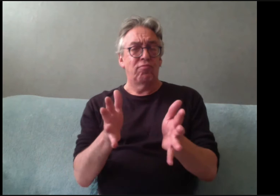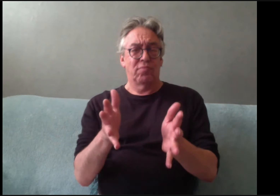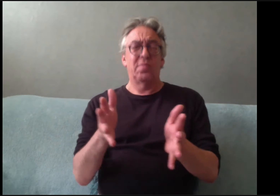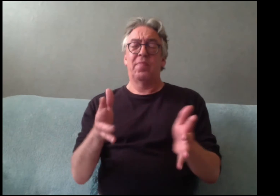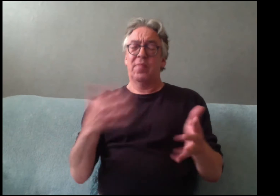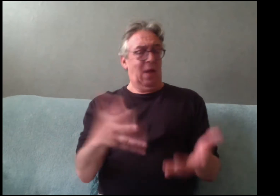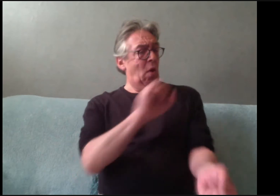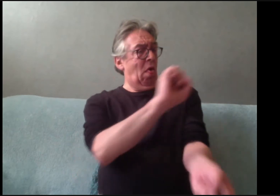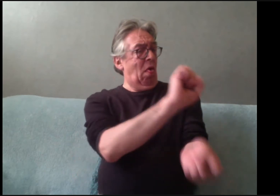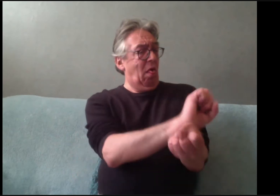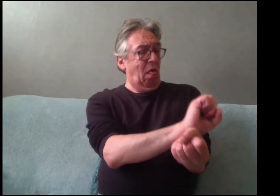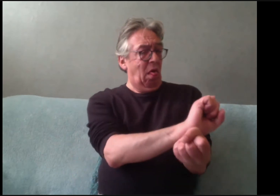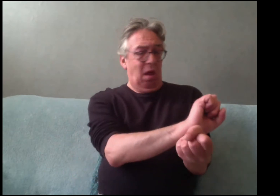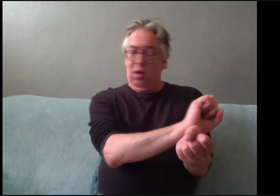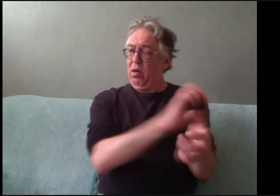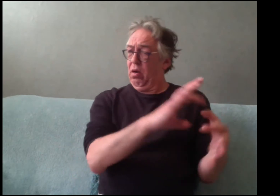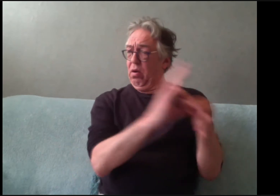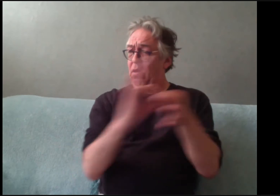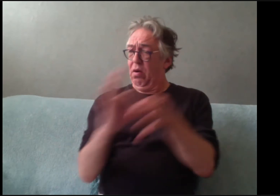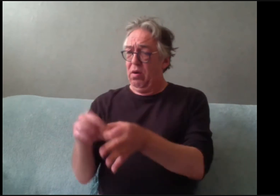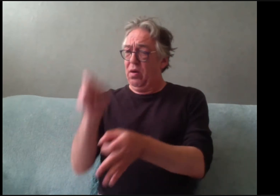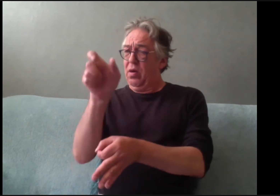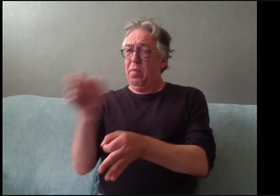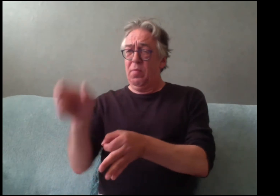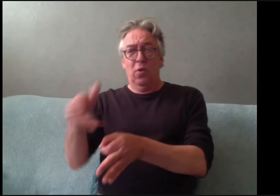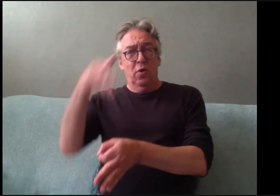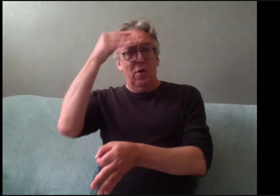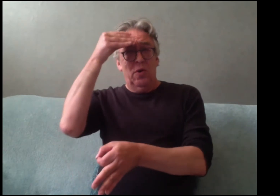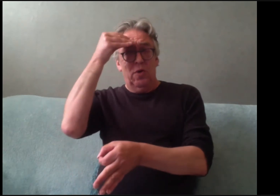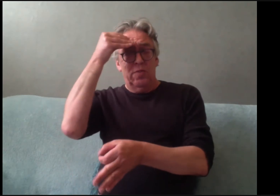and Aurelie Baranger will do the same with regards to autistic people.